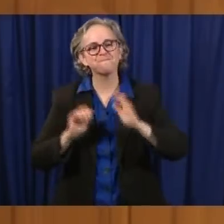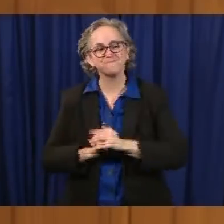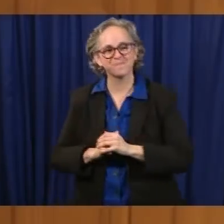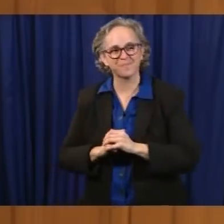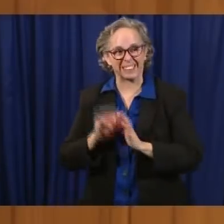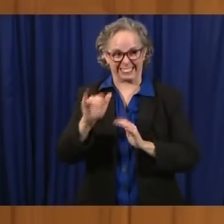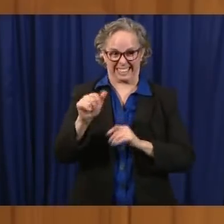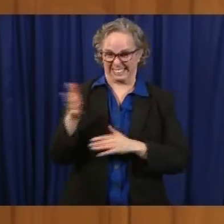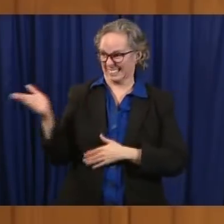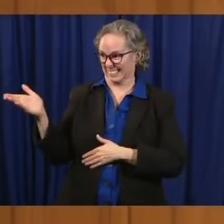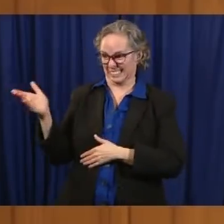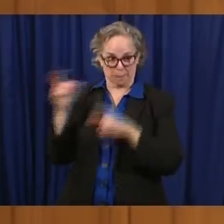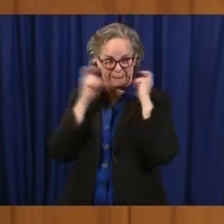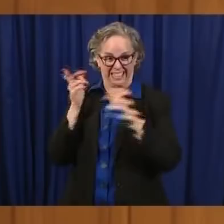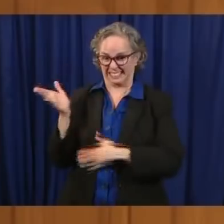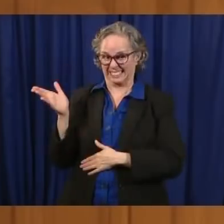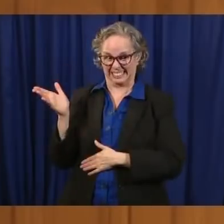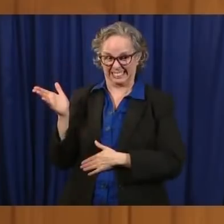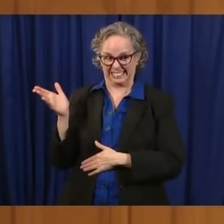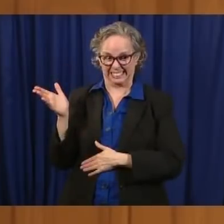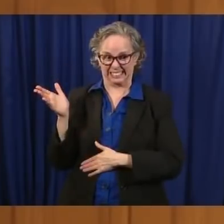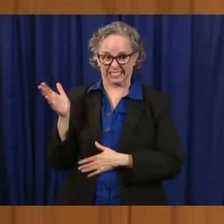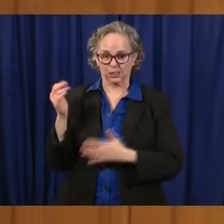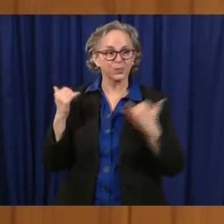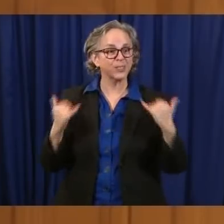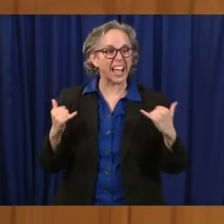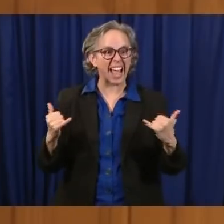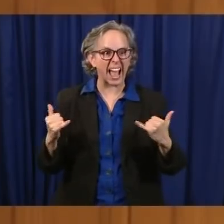DO WE BE -- BEGIN THE WAY BACK,